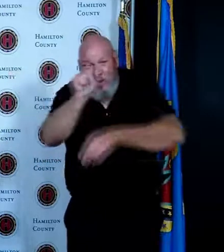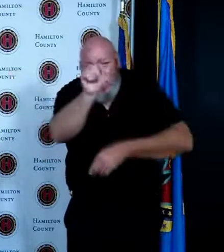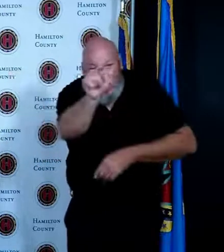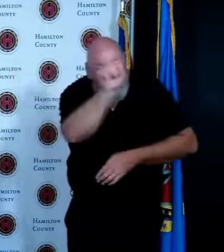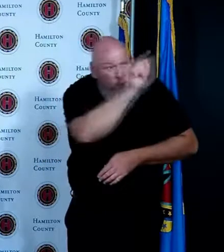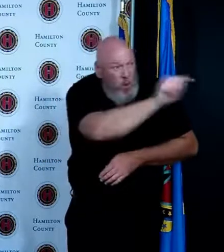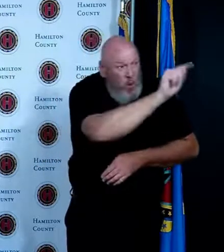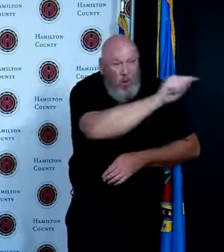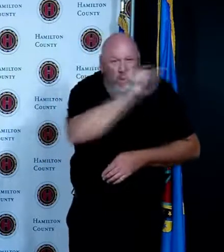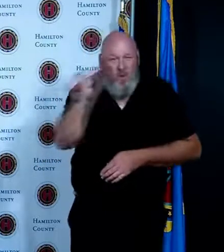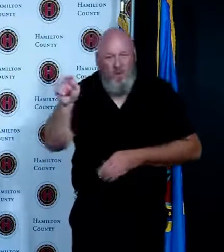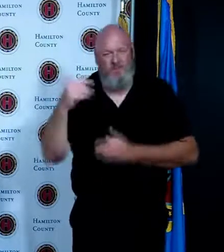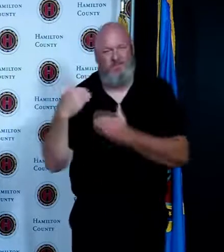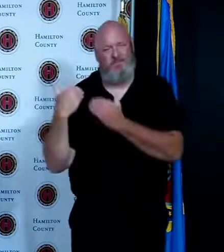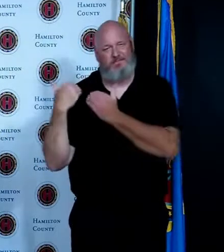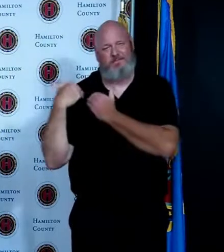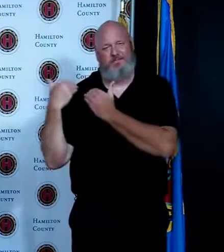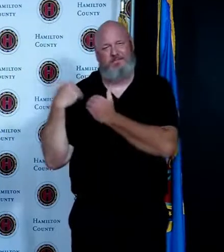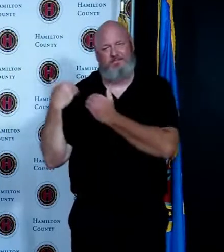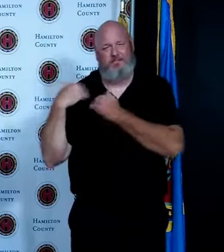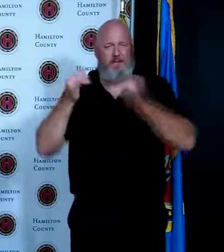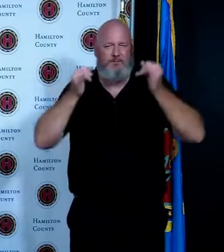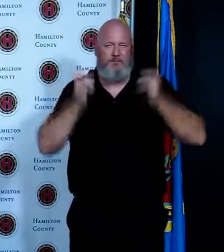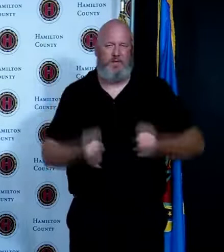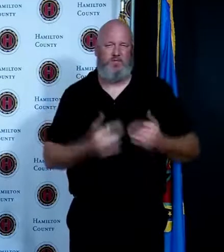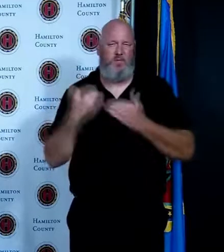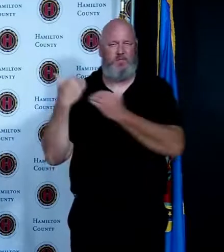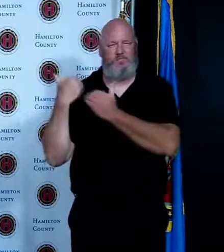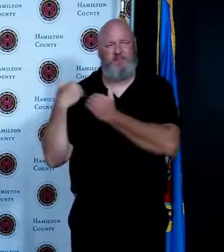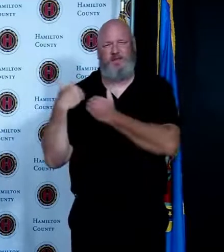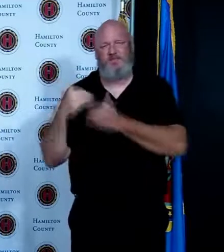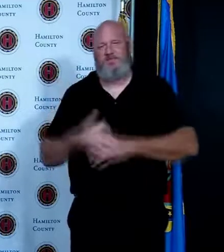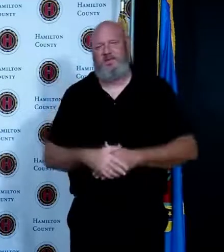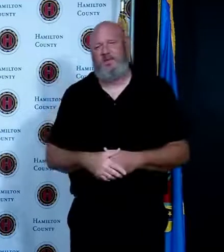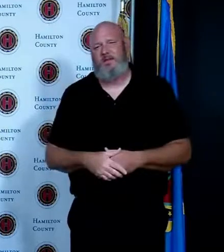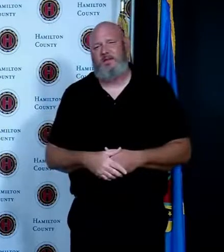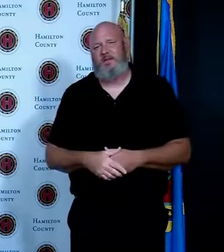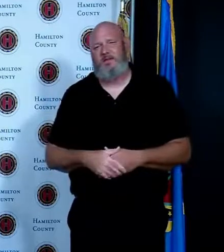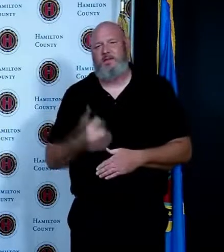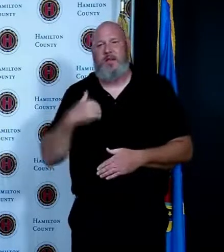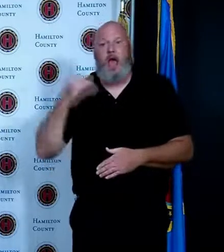seatbelts wearing seatbelts saves lives if we are choosing to wear a mask we